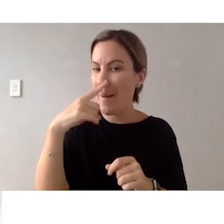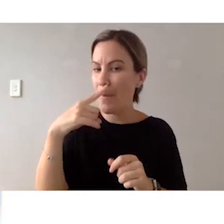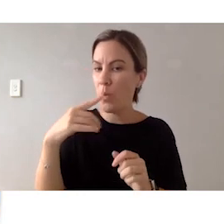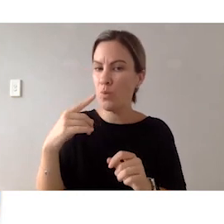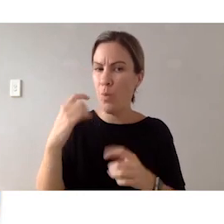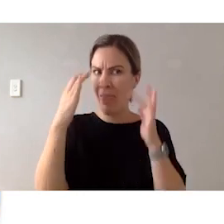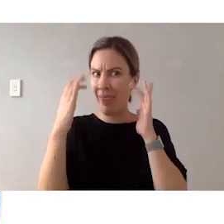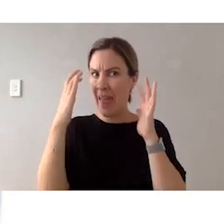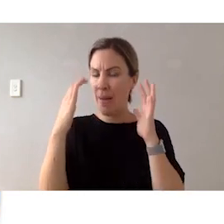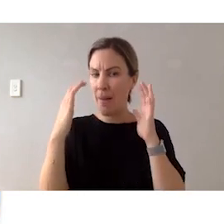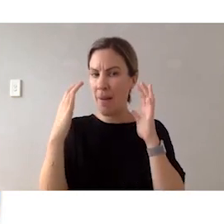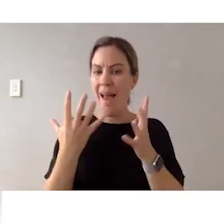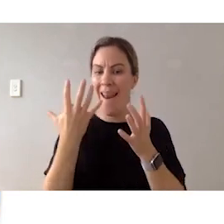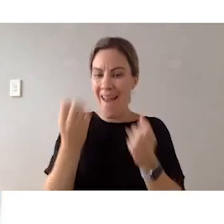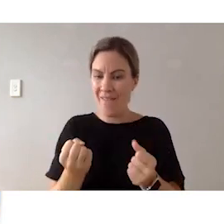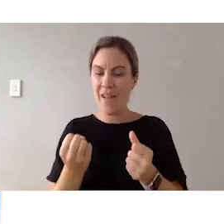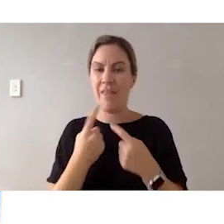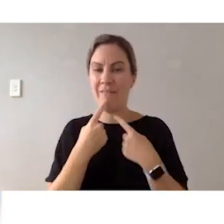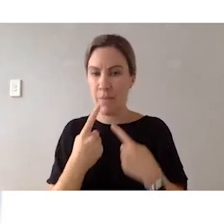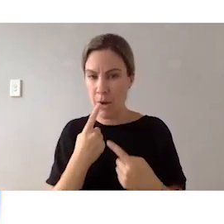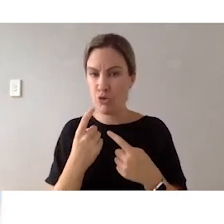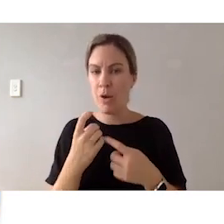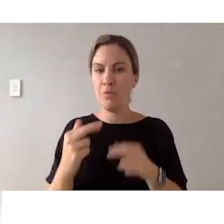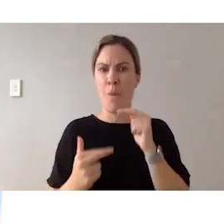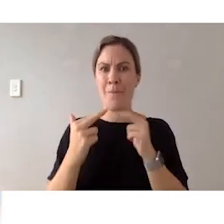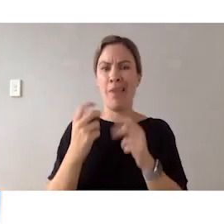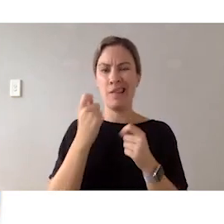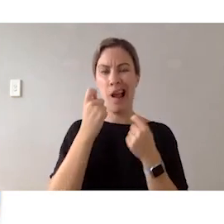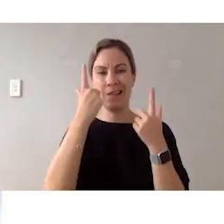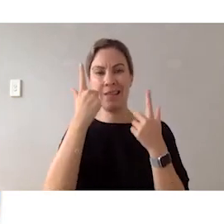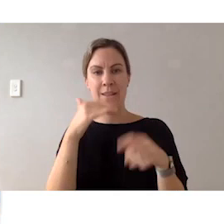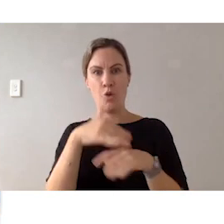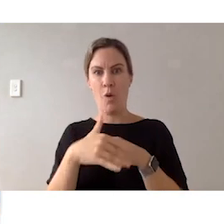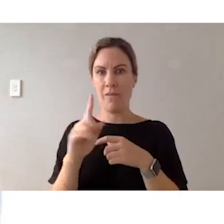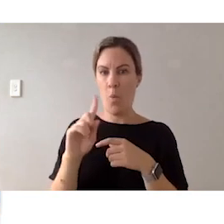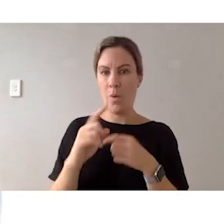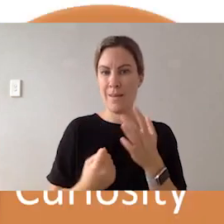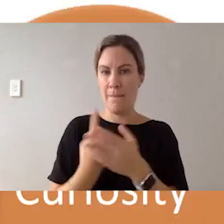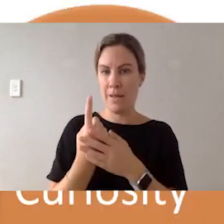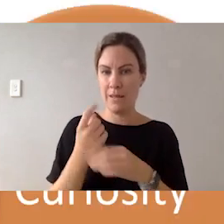information. Building an understanding in this time is critically important. The last thing we need is actually to come at this